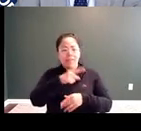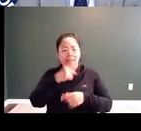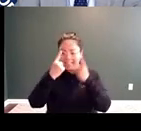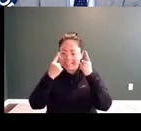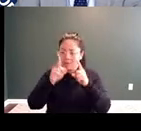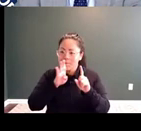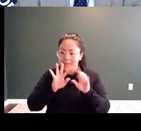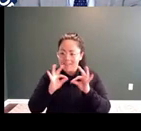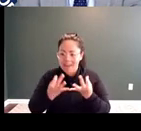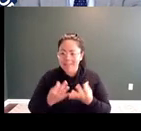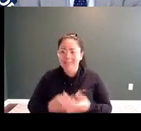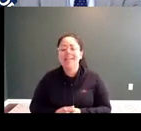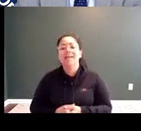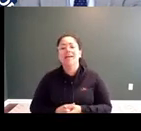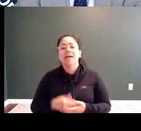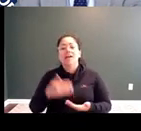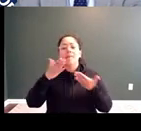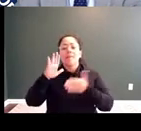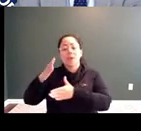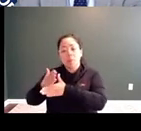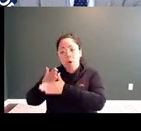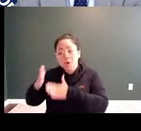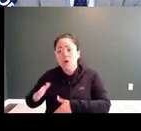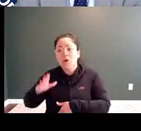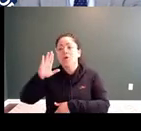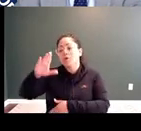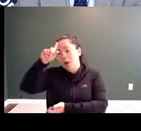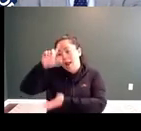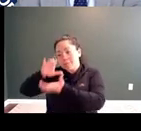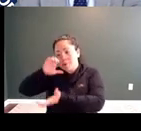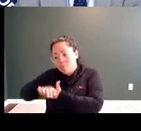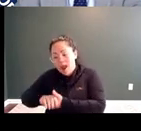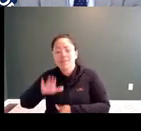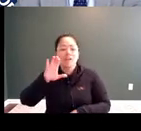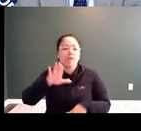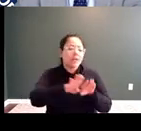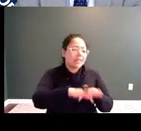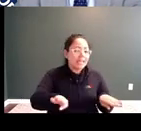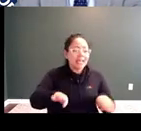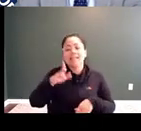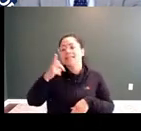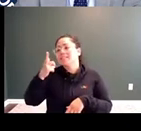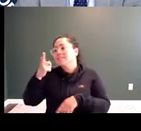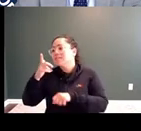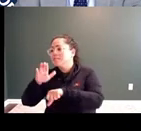So it might be your spouse, your partner, siblings, parents, children, pets, friends.